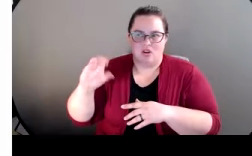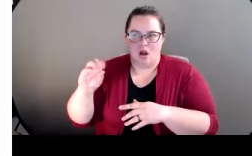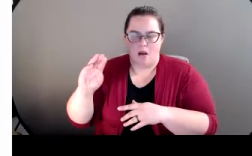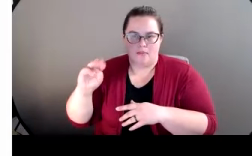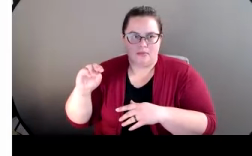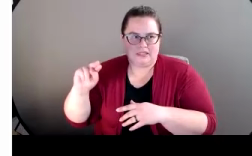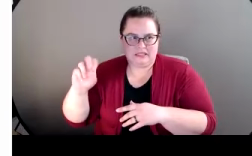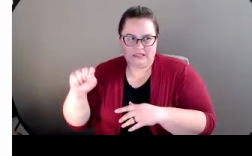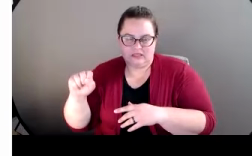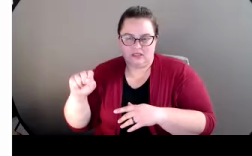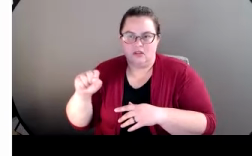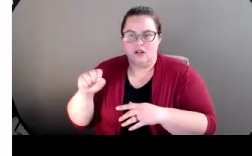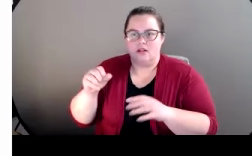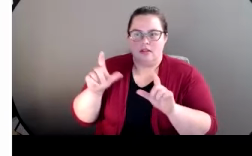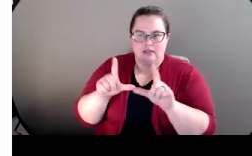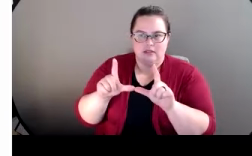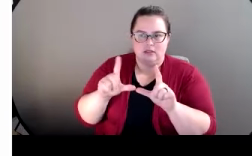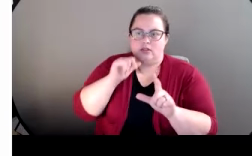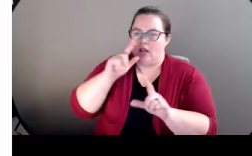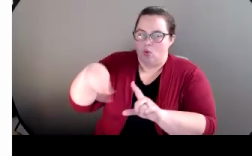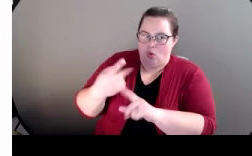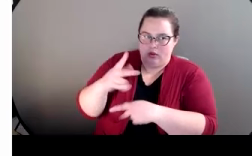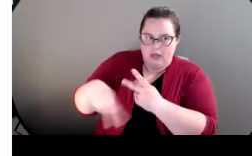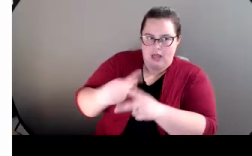for course materials. The